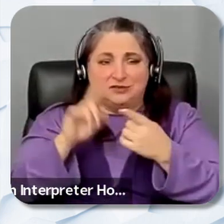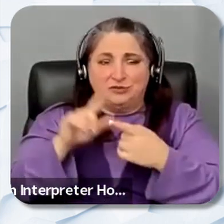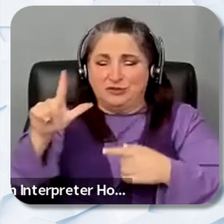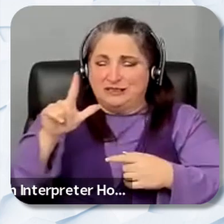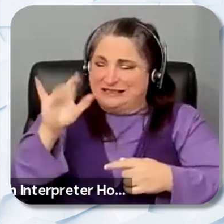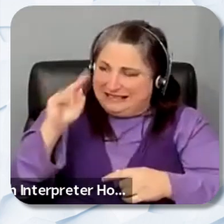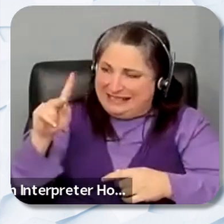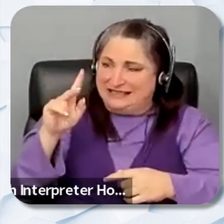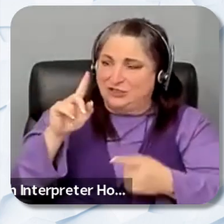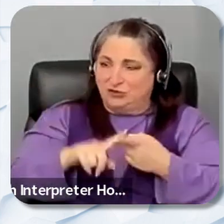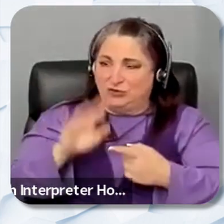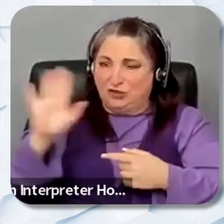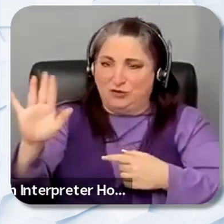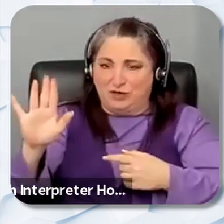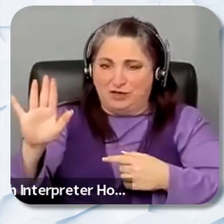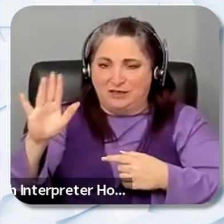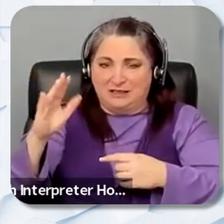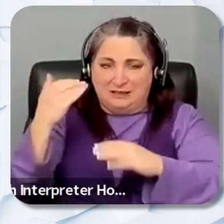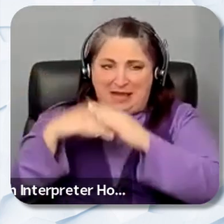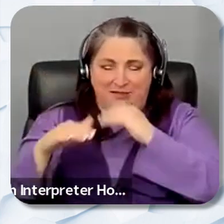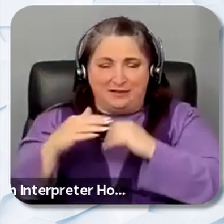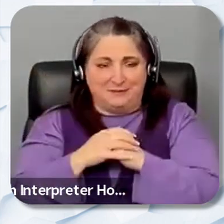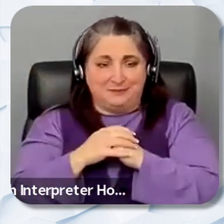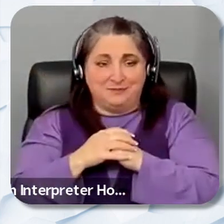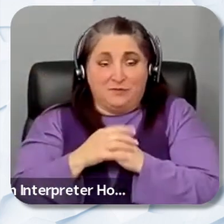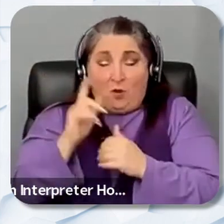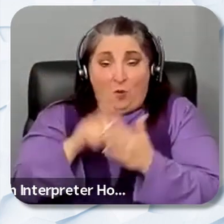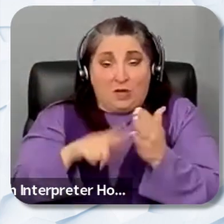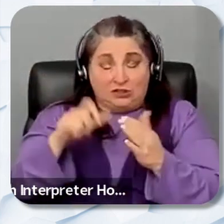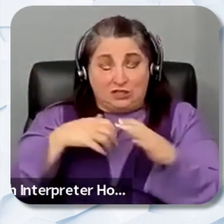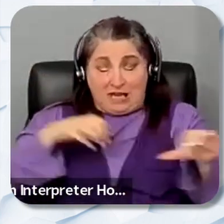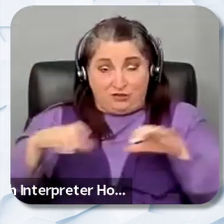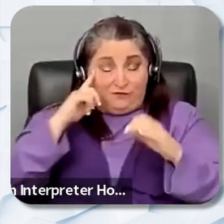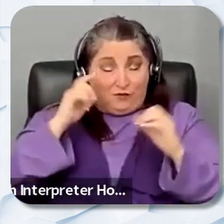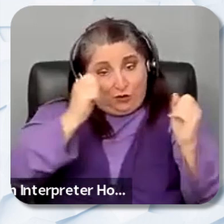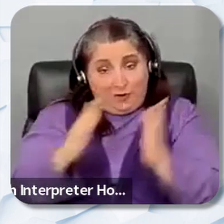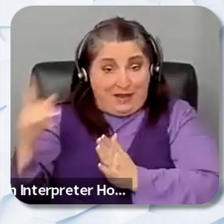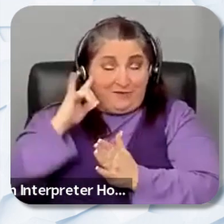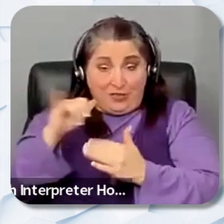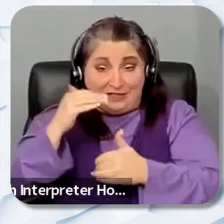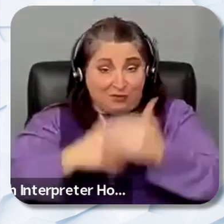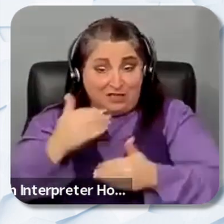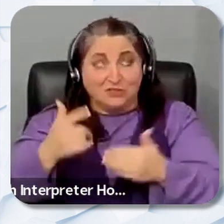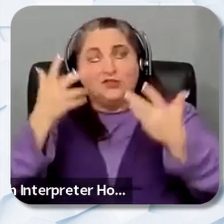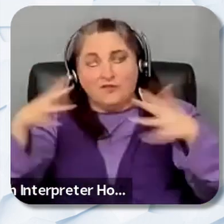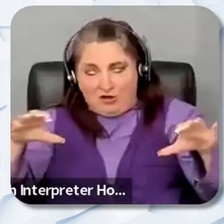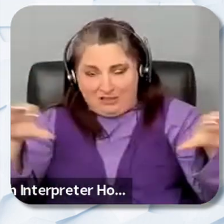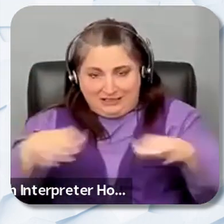What do I need to do to prepare for this process? Well, you've already done Step 1 which is